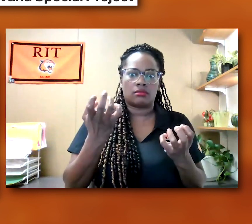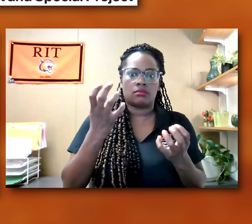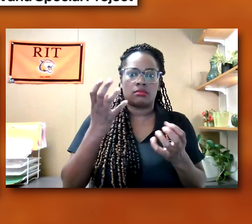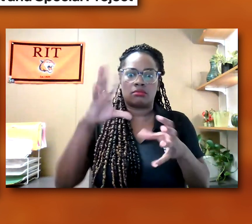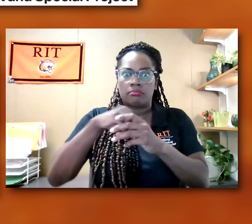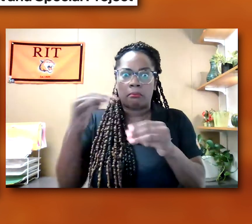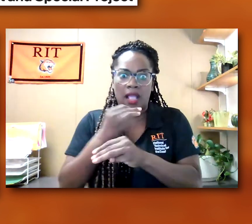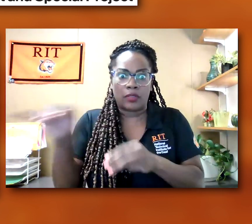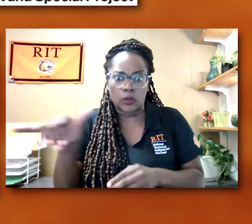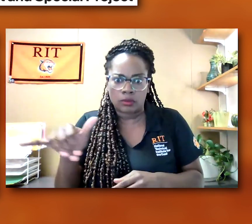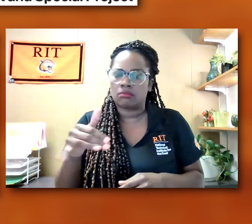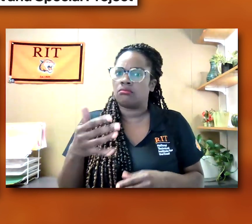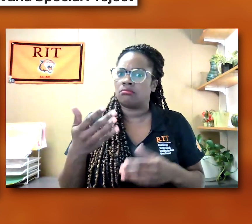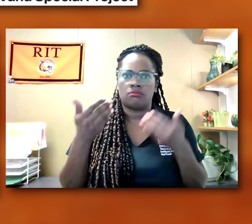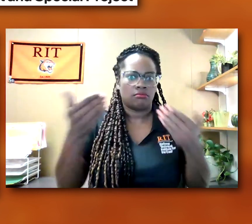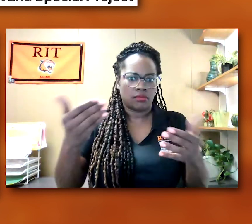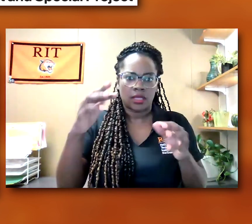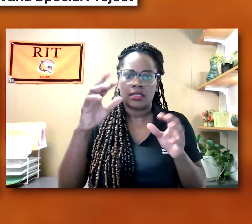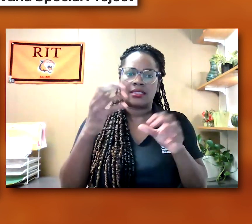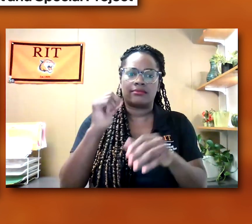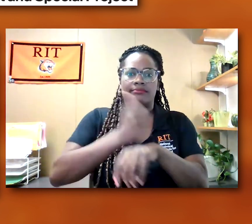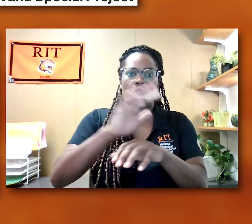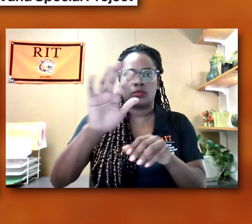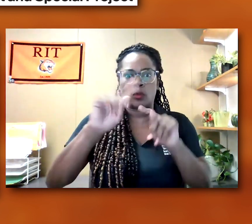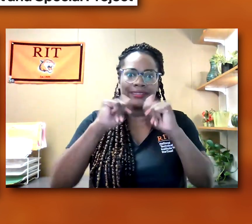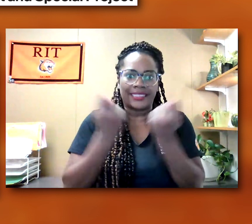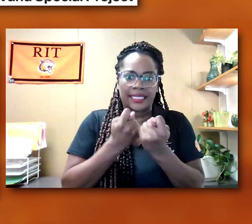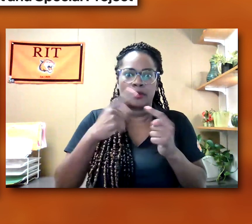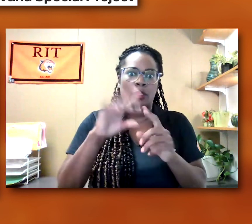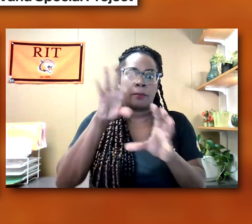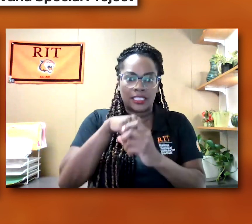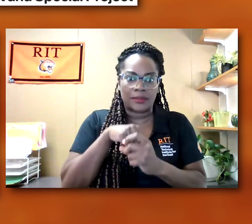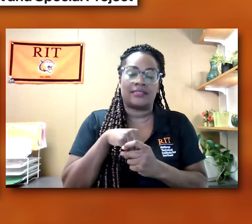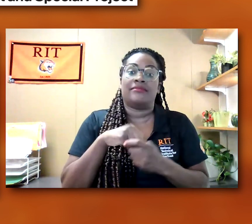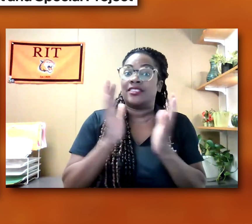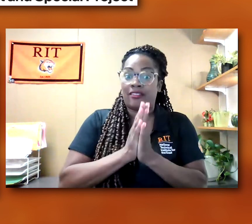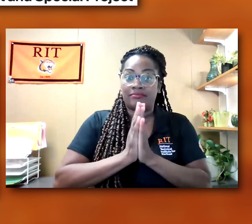if you qualify in those top 4 placements for an in-person competition here.